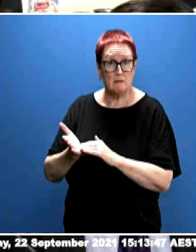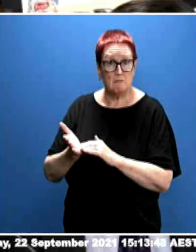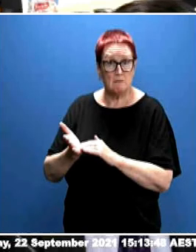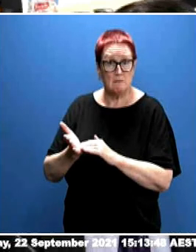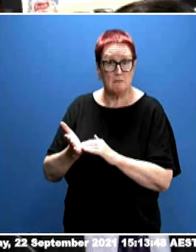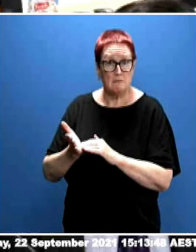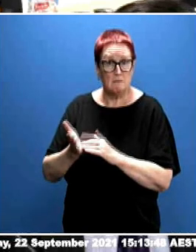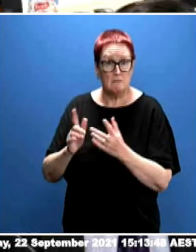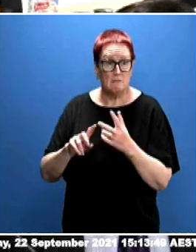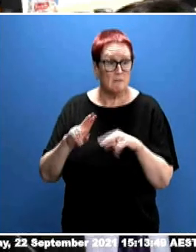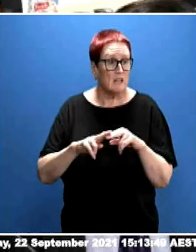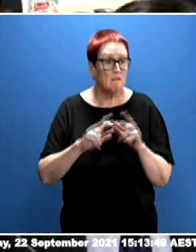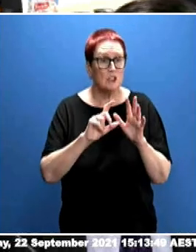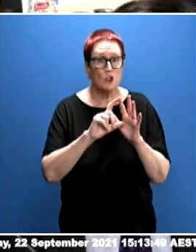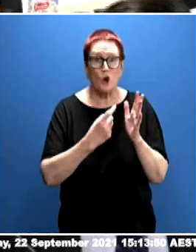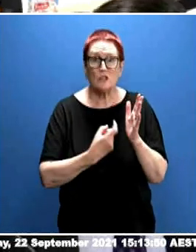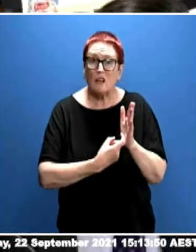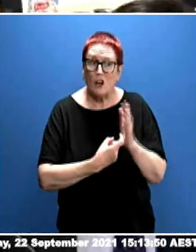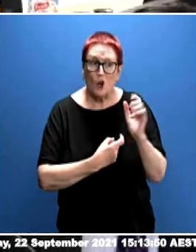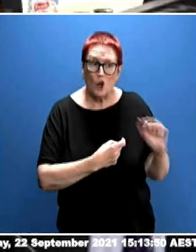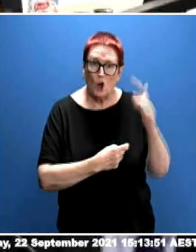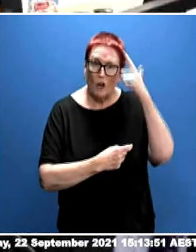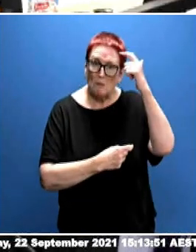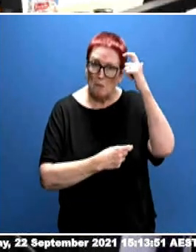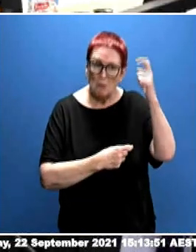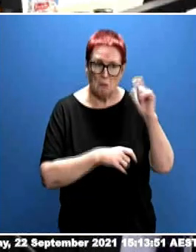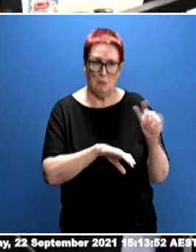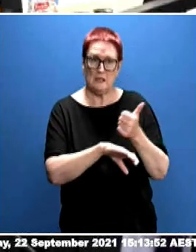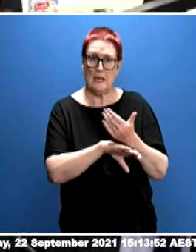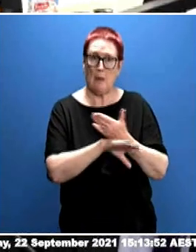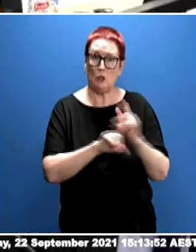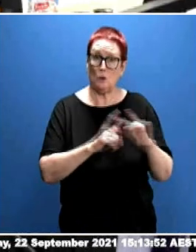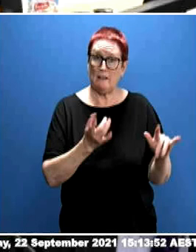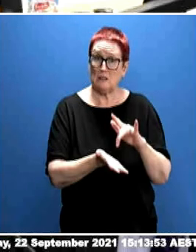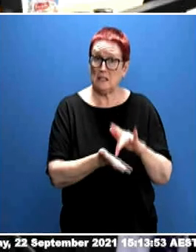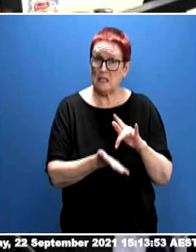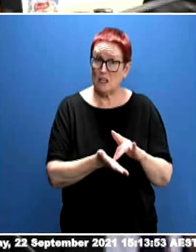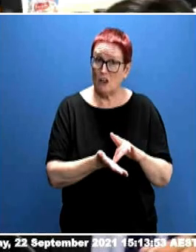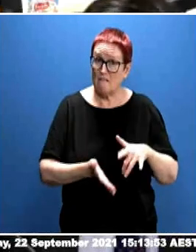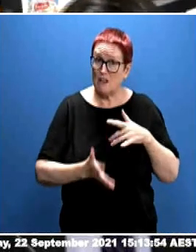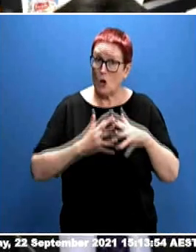Dr Thompson contemplates --- that is a purpose-built Centre was in place --- would be beneficial, or do you not agree with that?